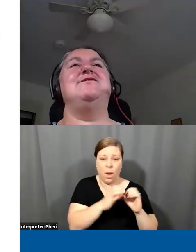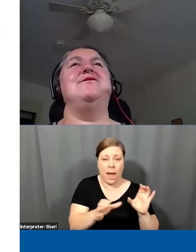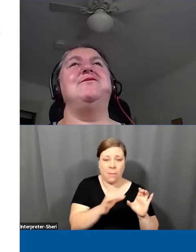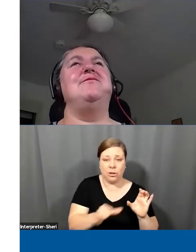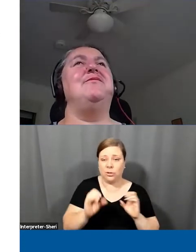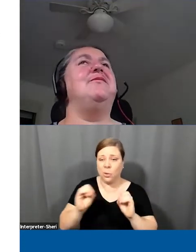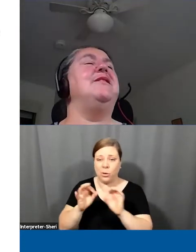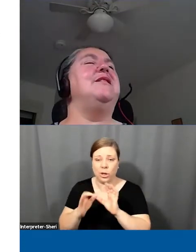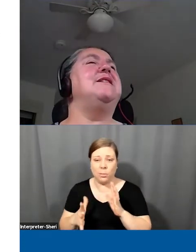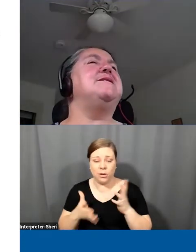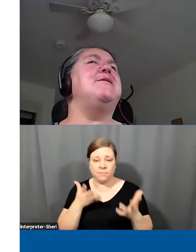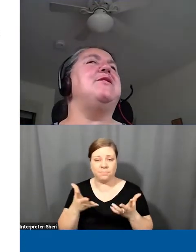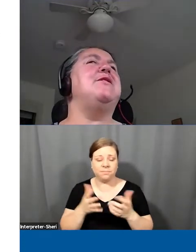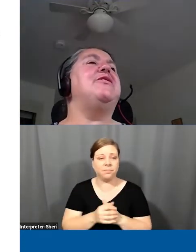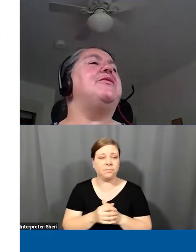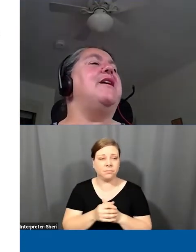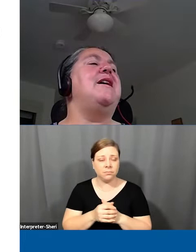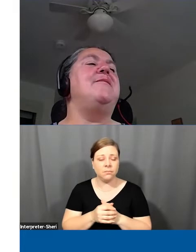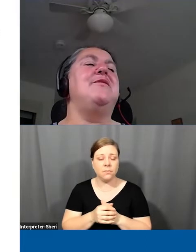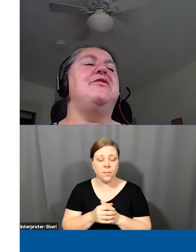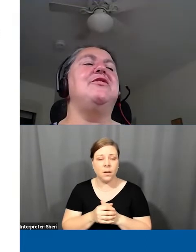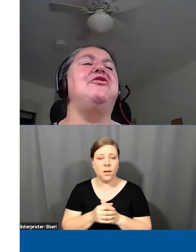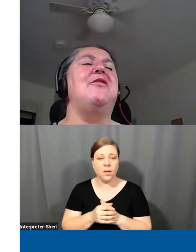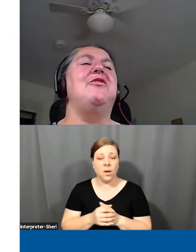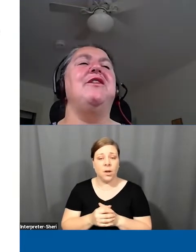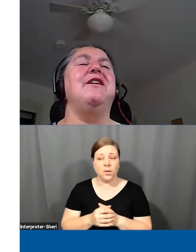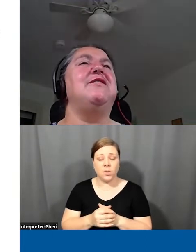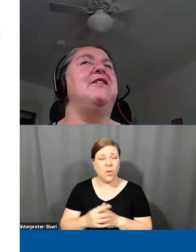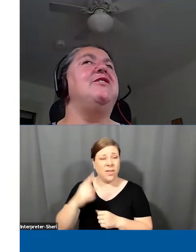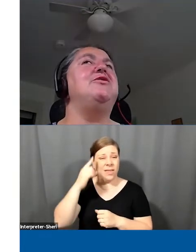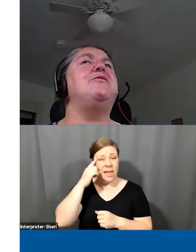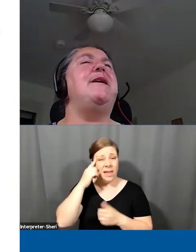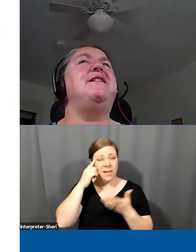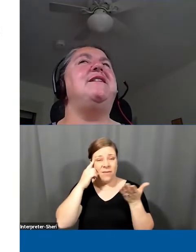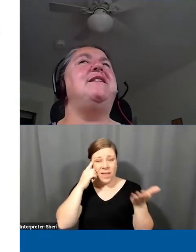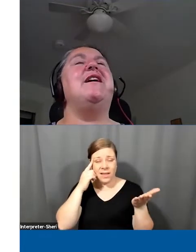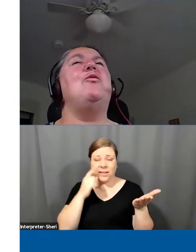So let's think about this. This is a general thing. It has nothing to do with the pandemic.